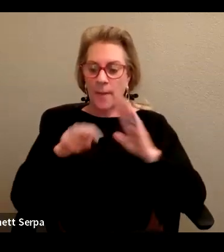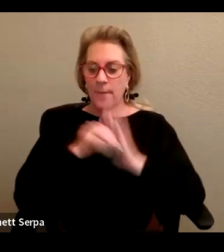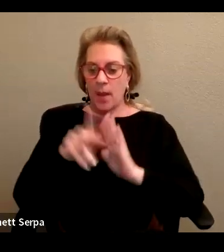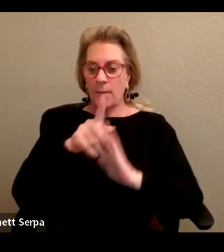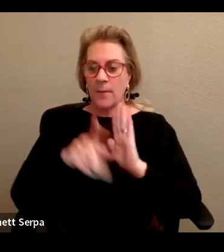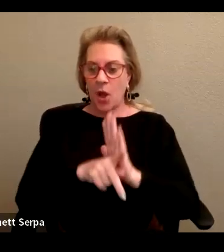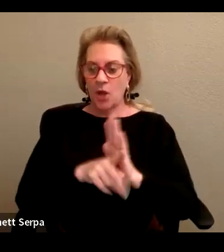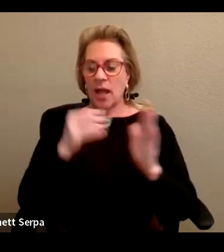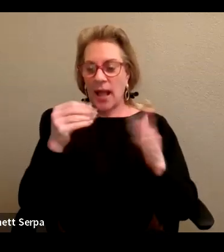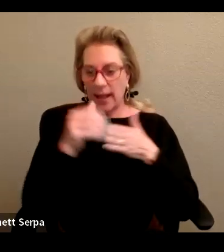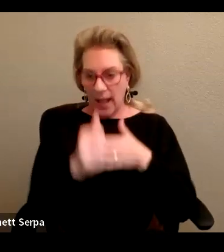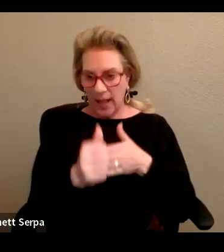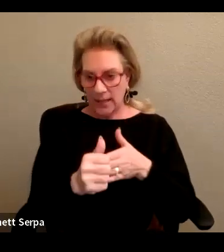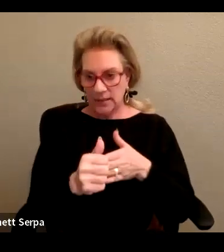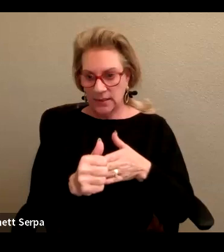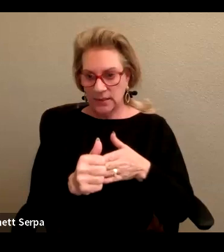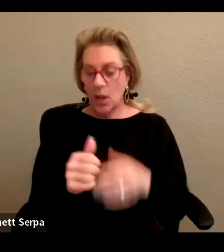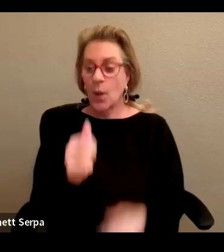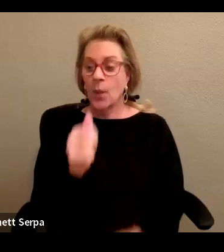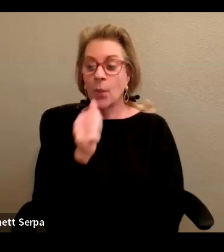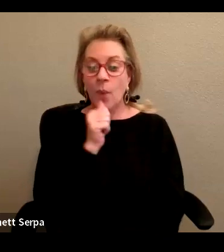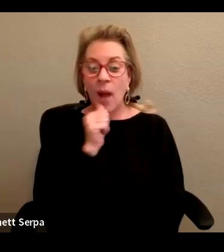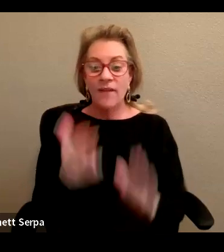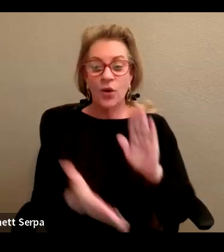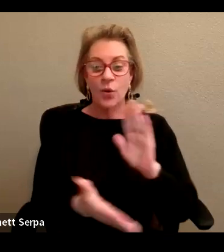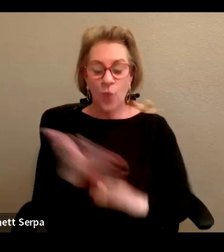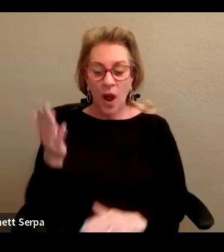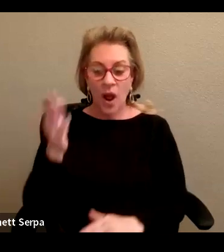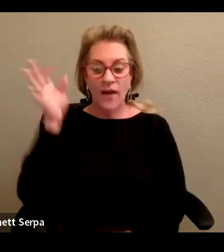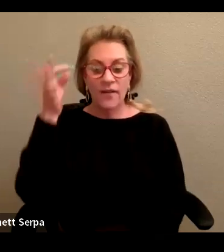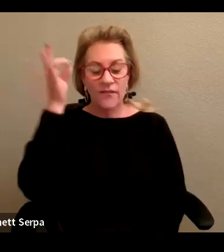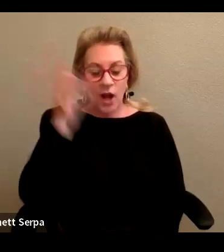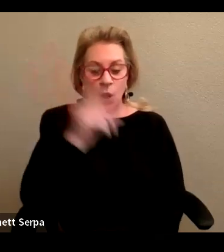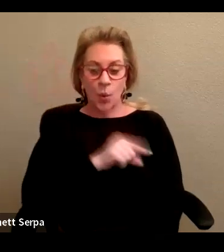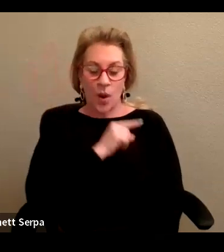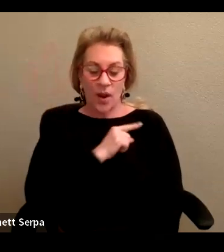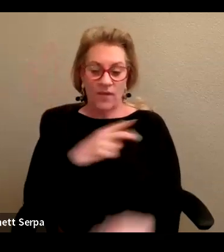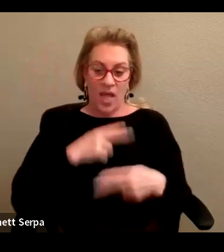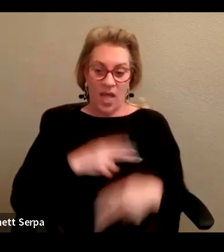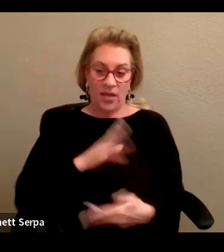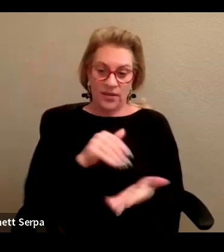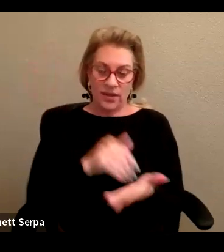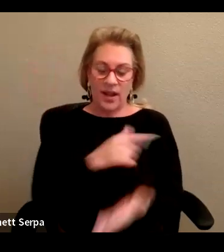guidance privately run ferally qualified Health Centers have the discretion to